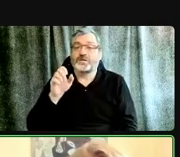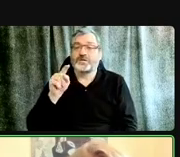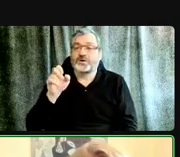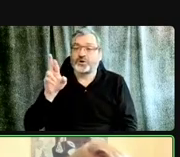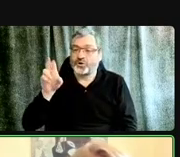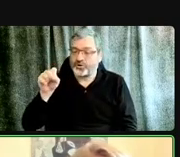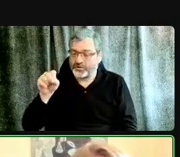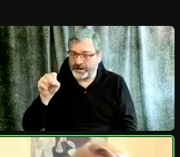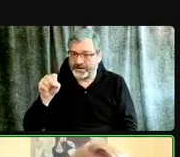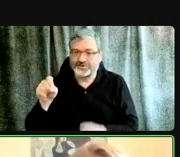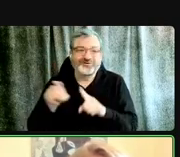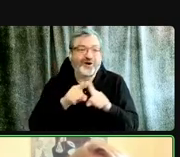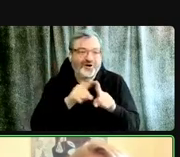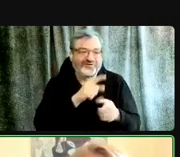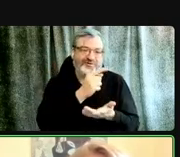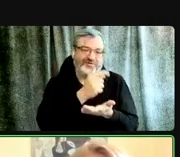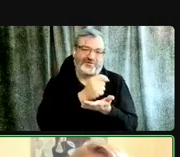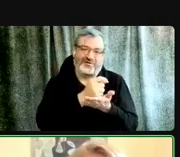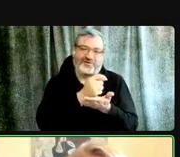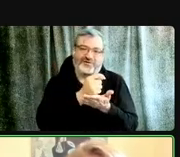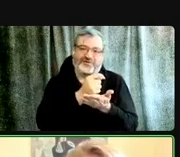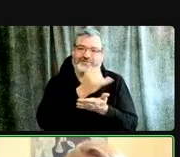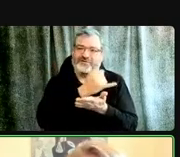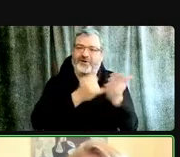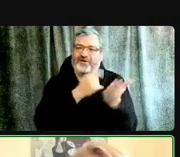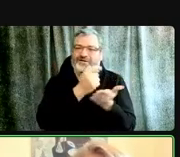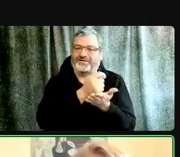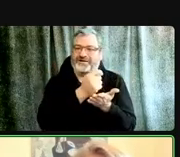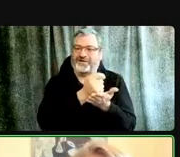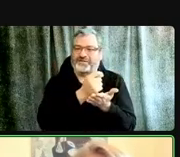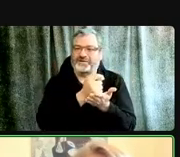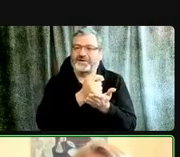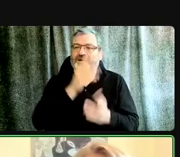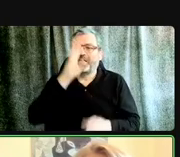the art therapist to come up with a really wonderful blend